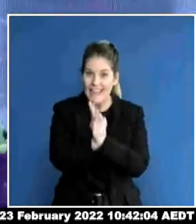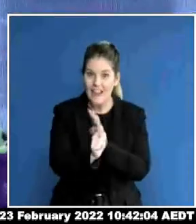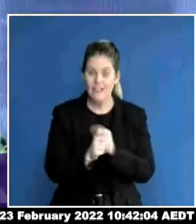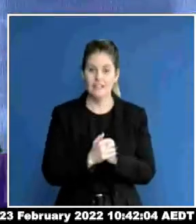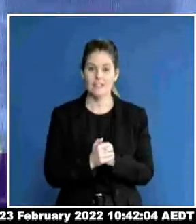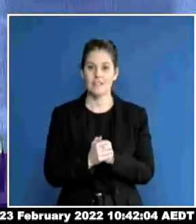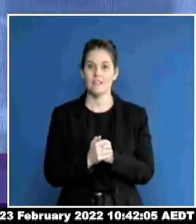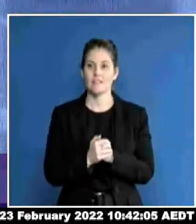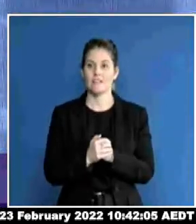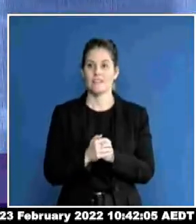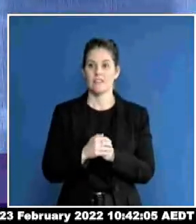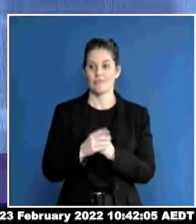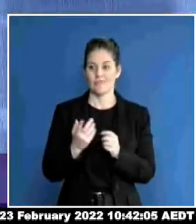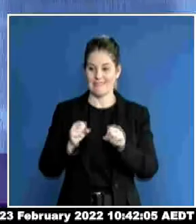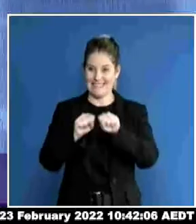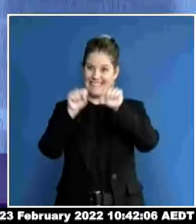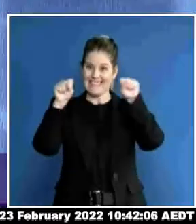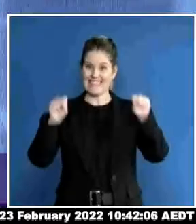around vocational education training.